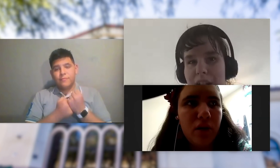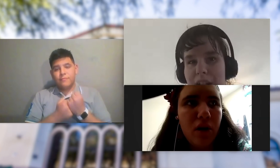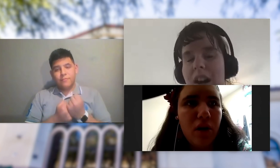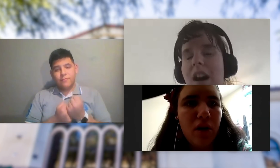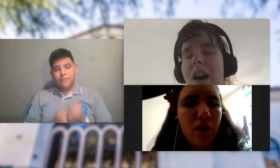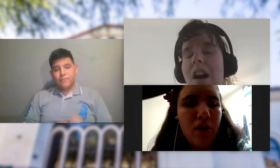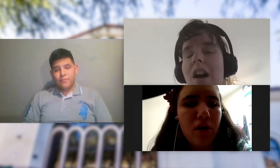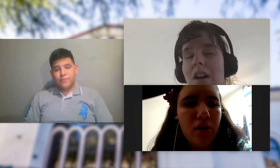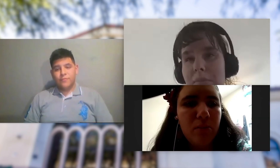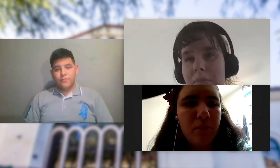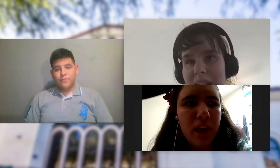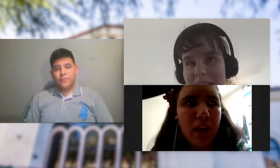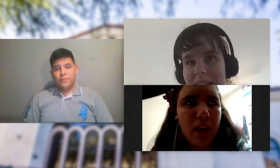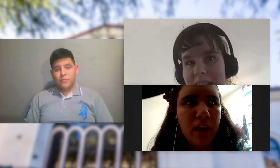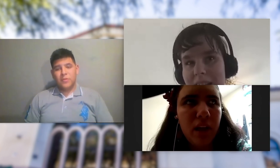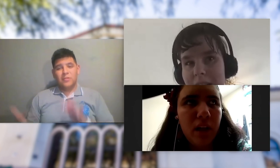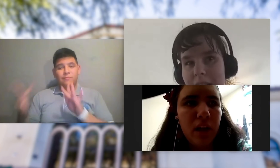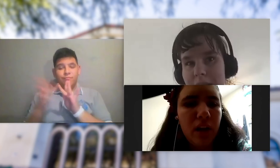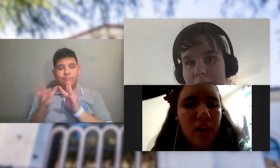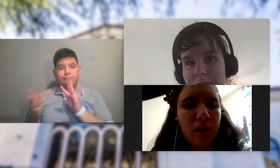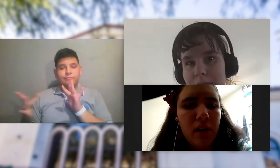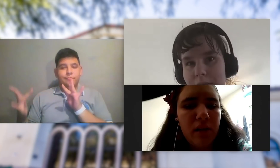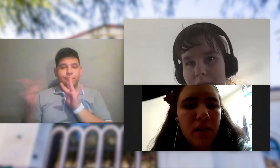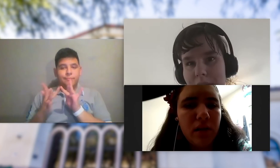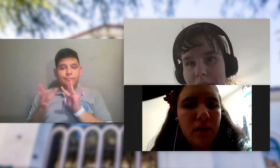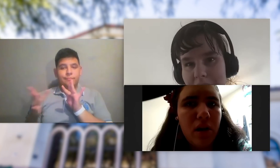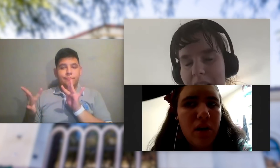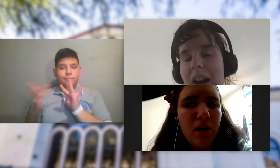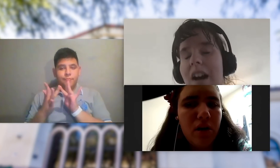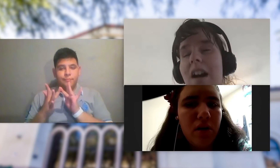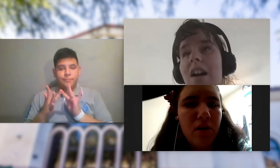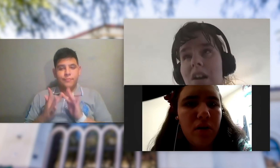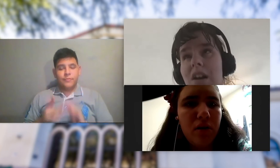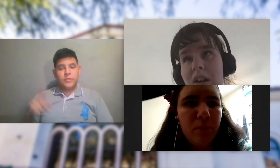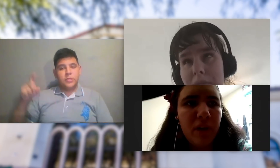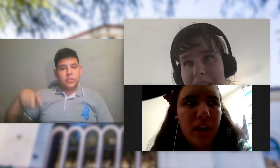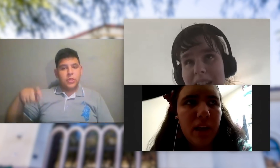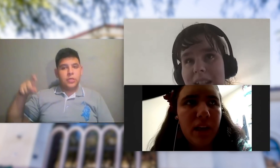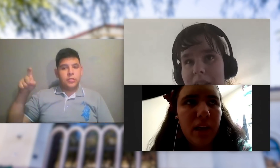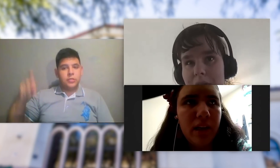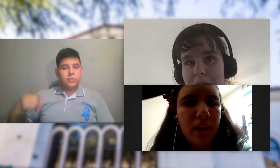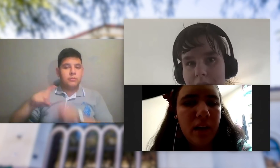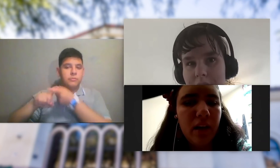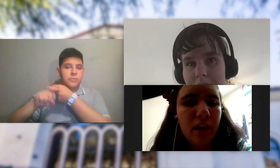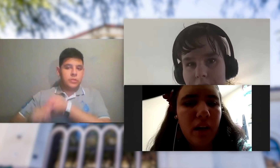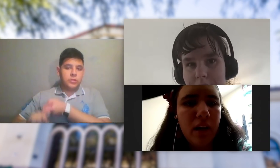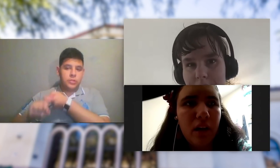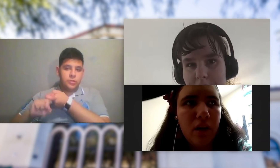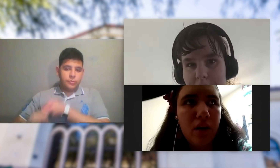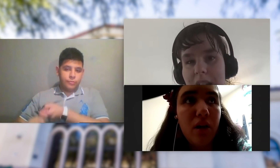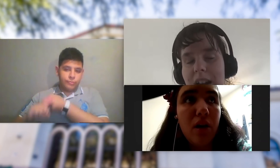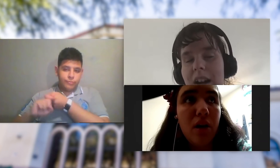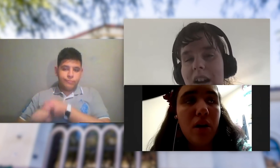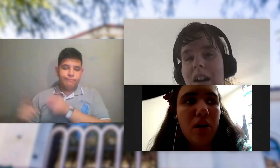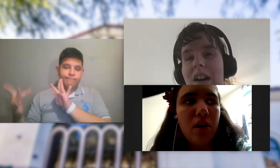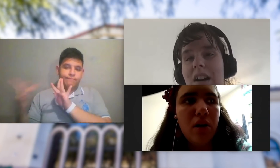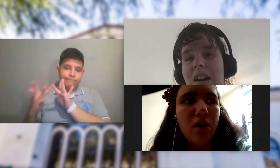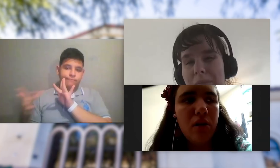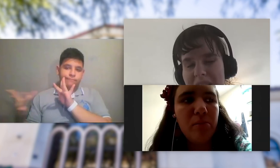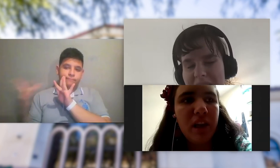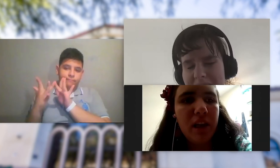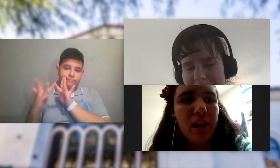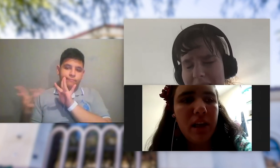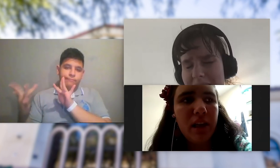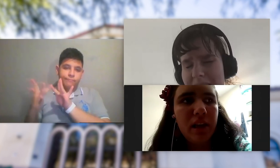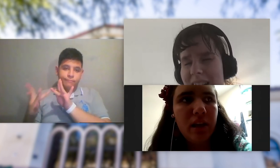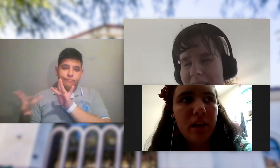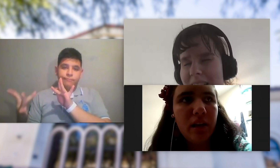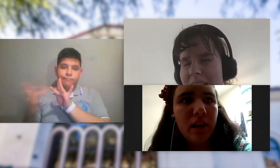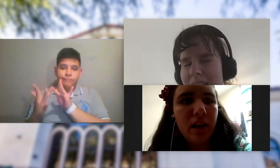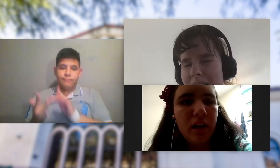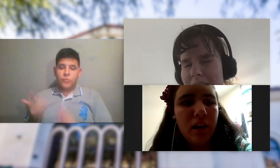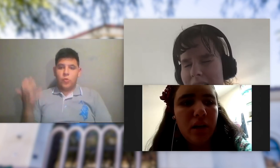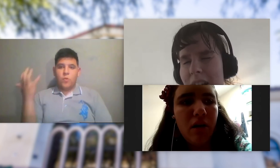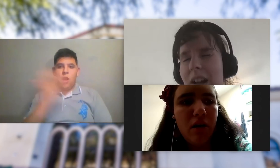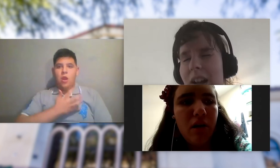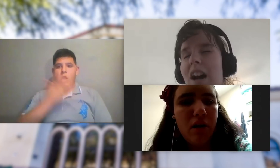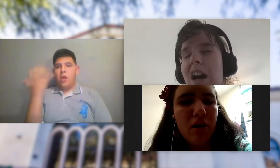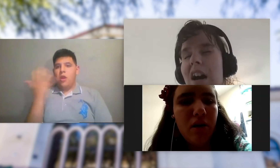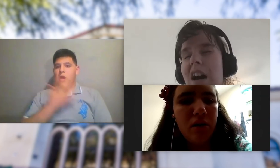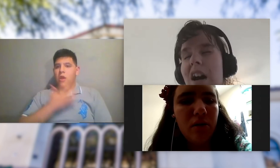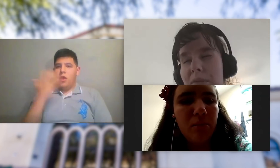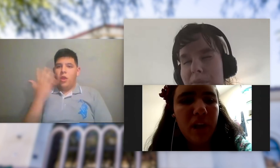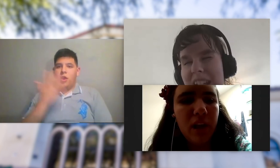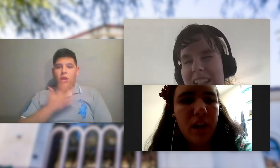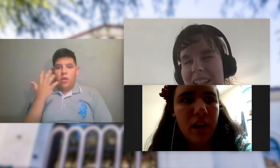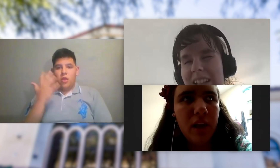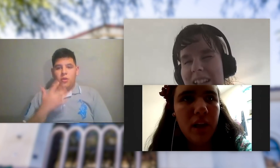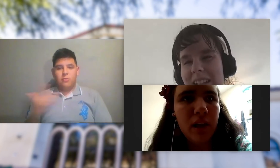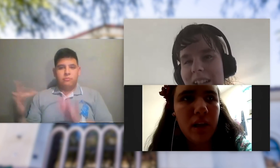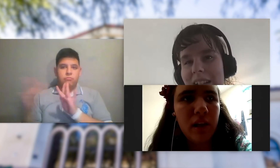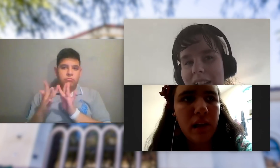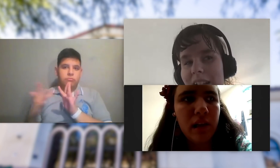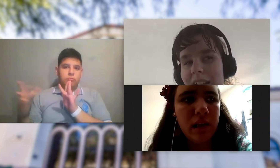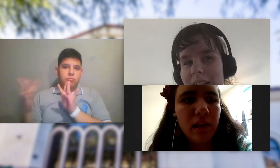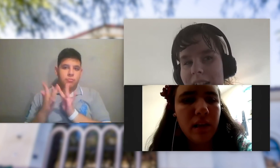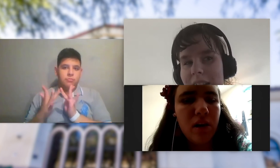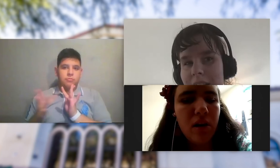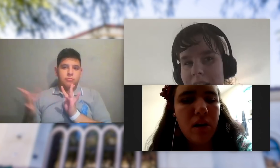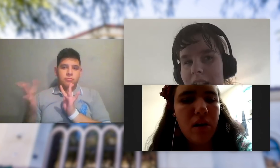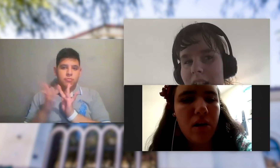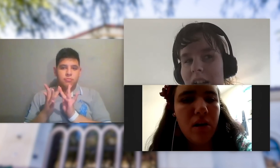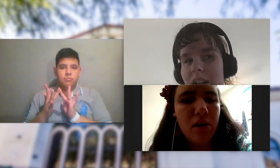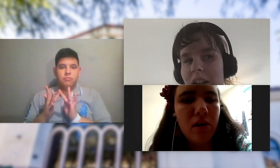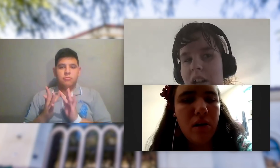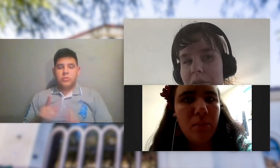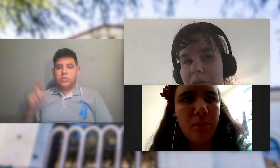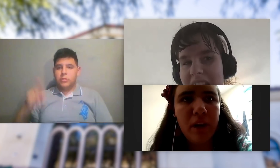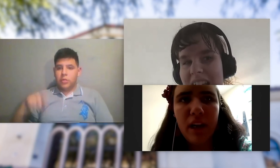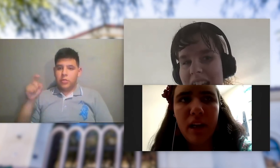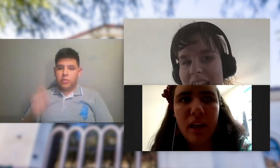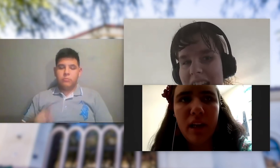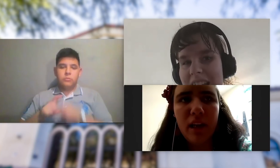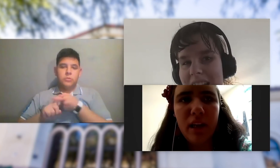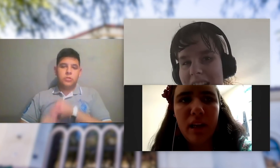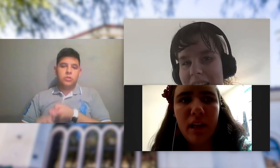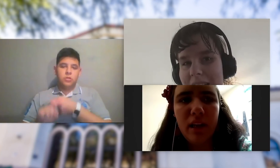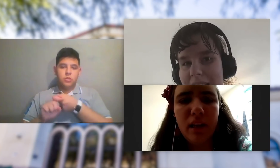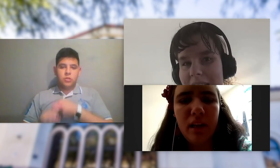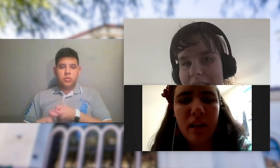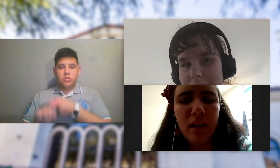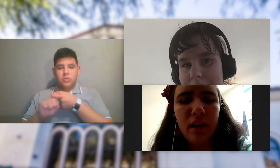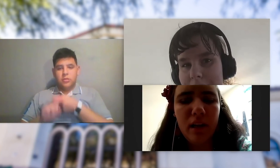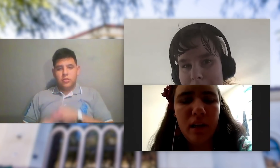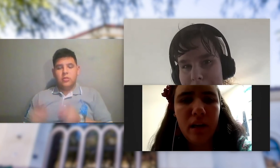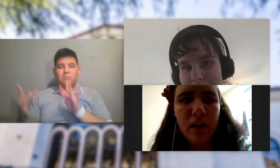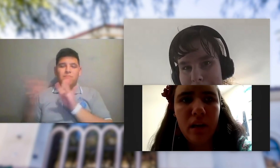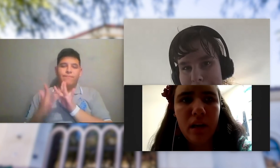CALL ME